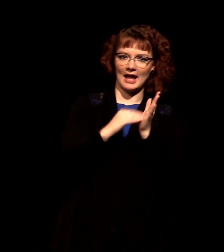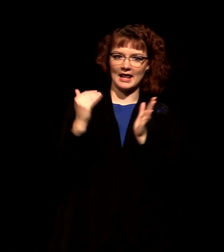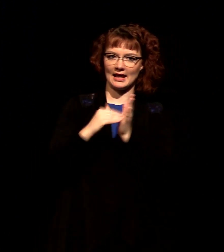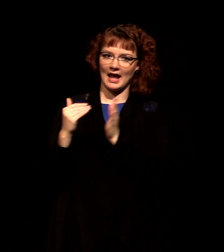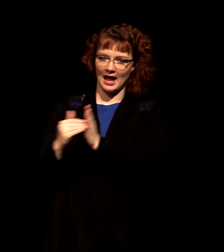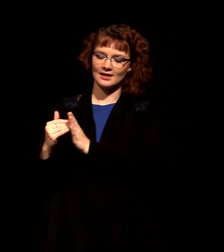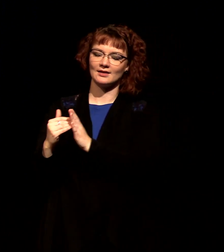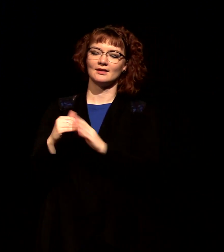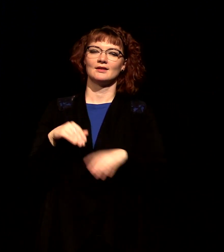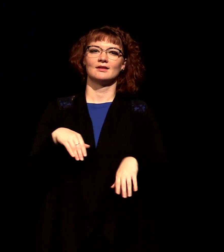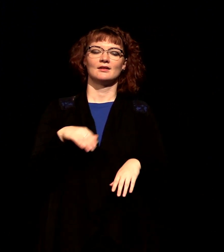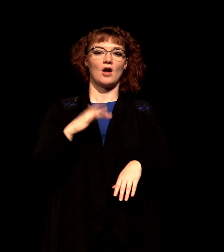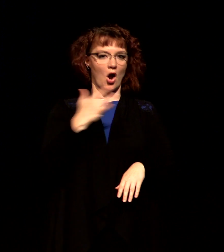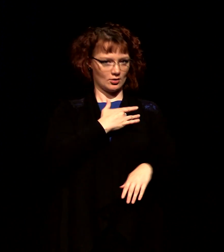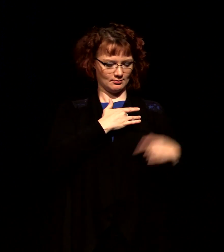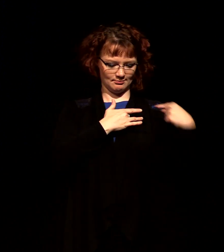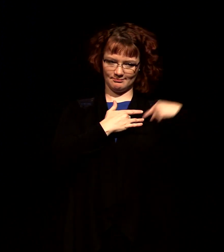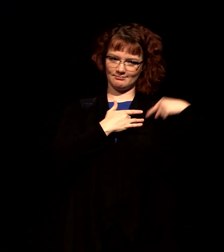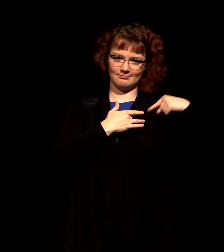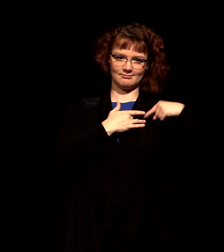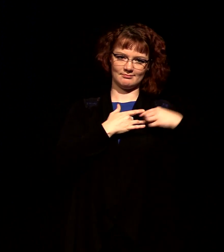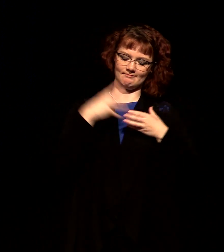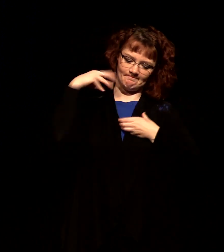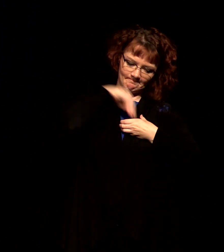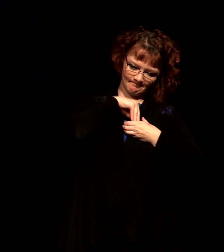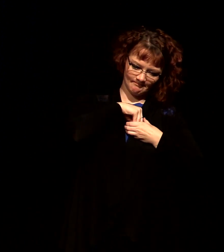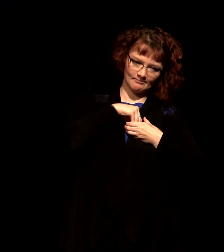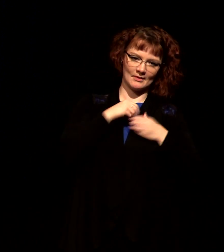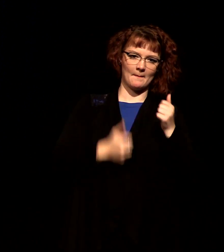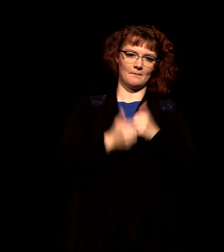that it is the heart that is what's inside that matters most